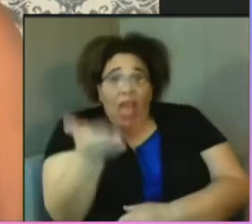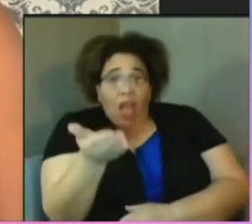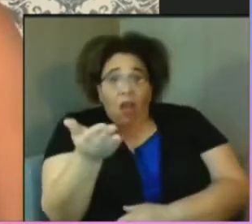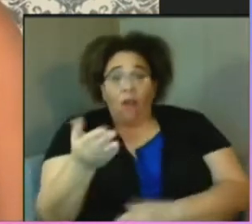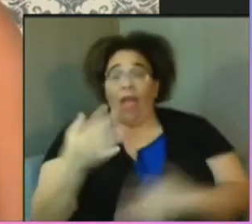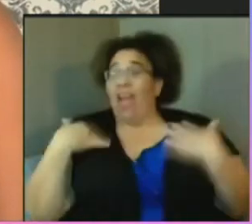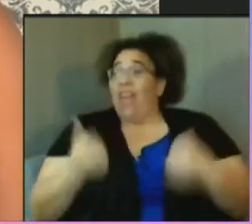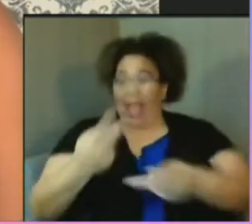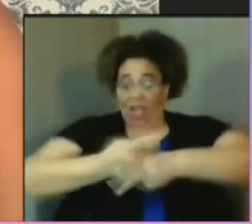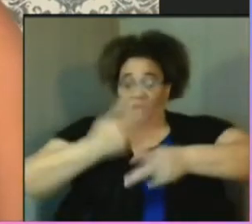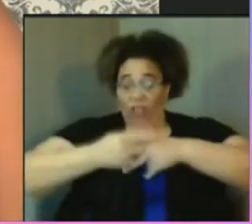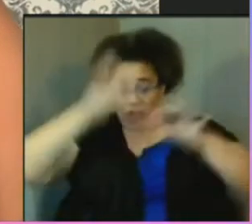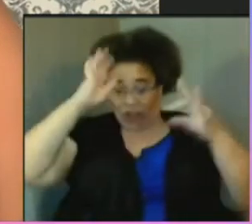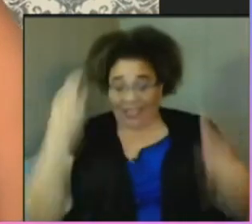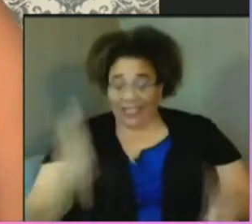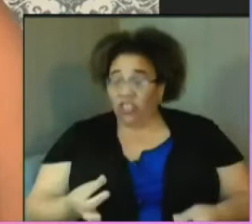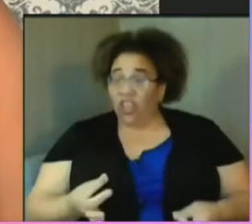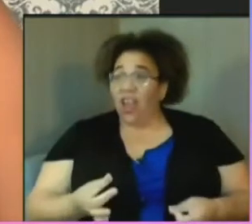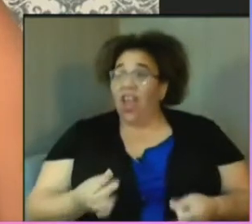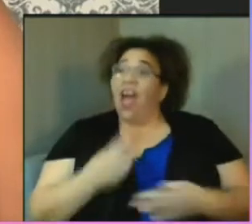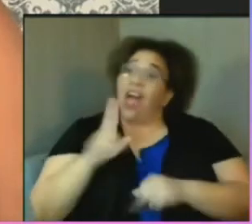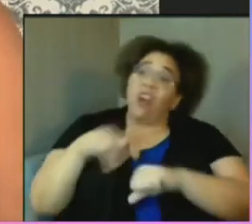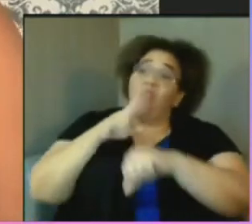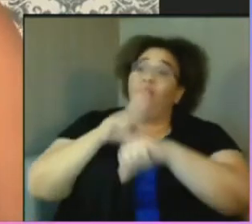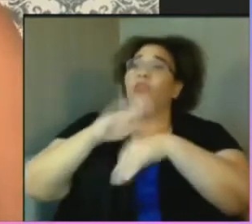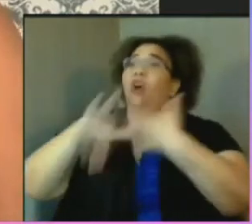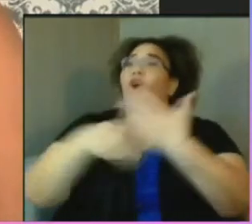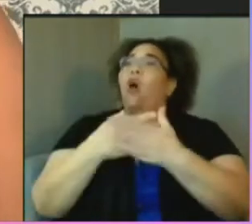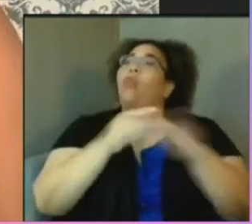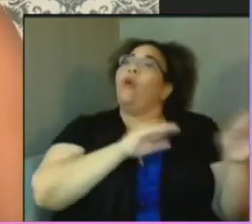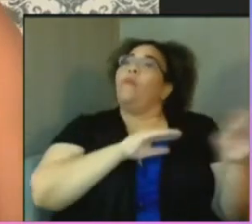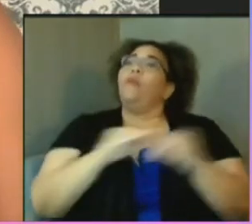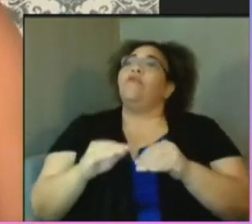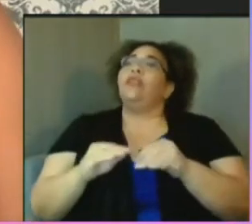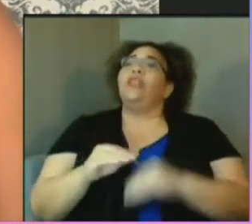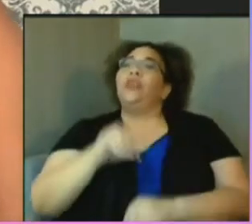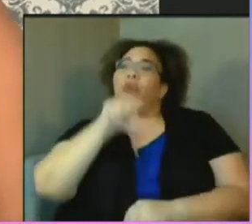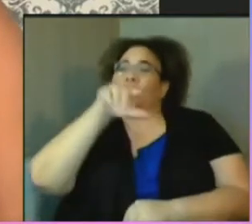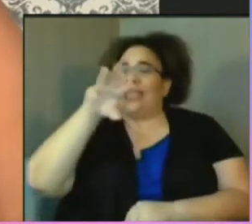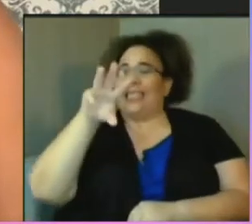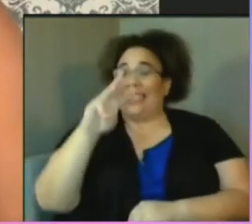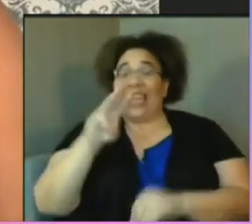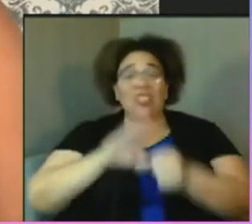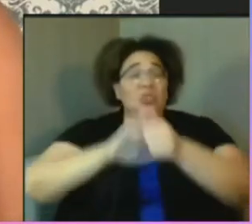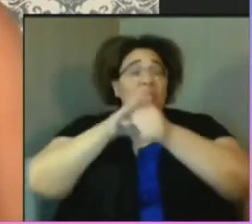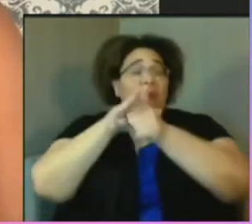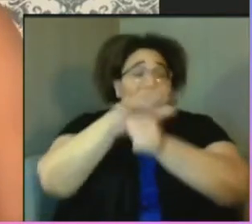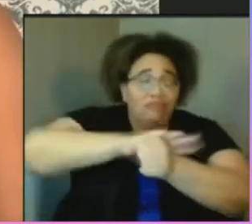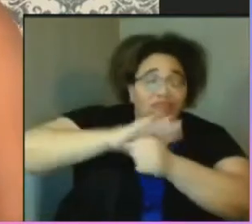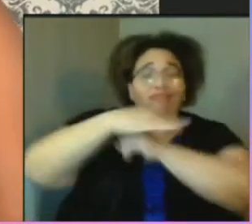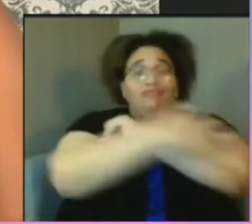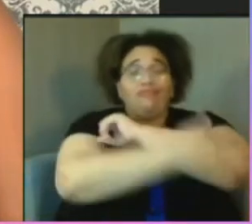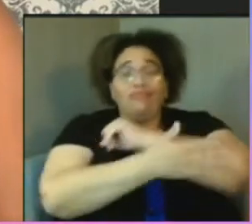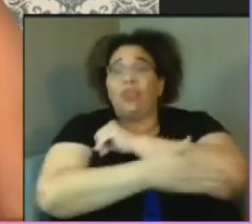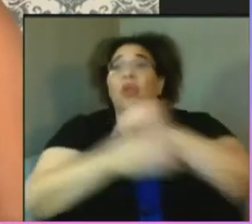and of course the movements in 20 states across the country either through the legislature of through lawsuits